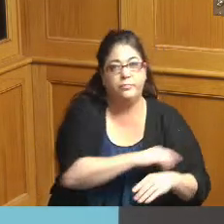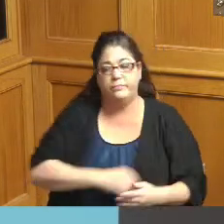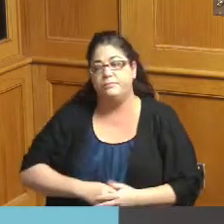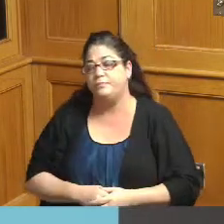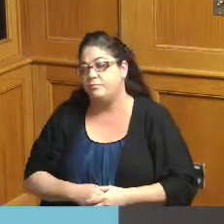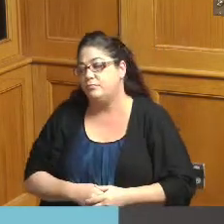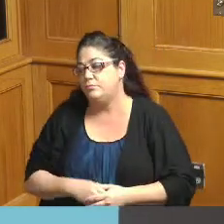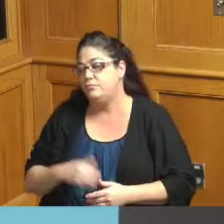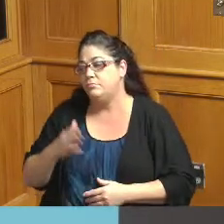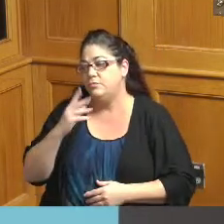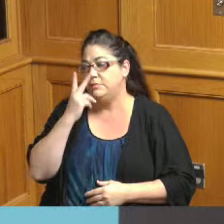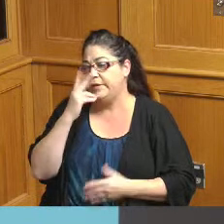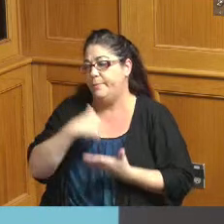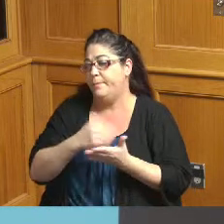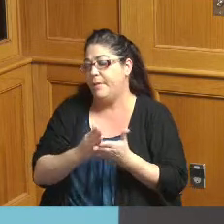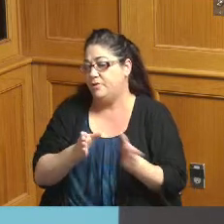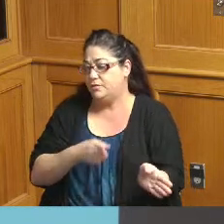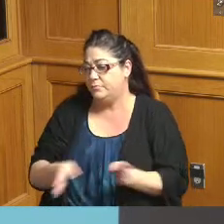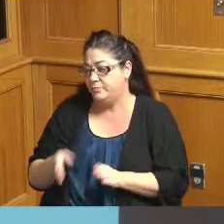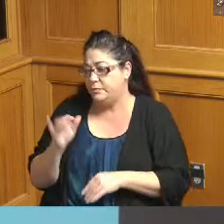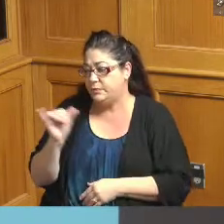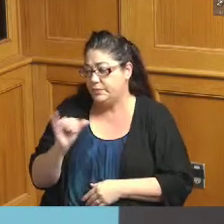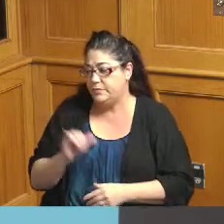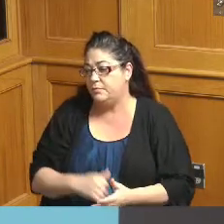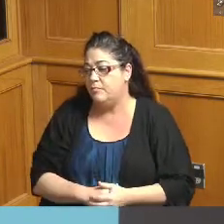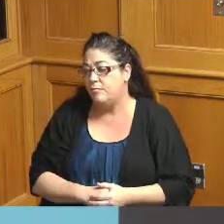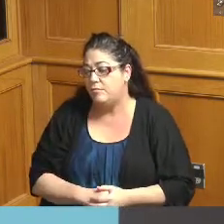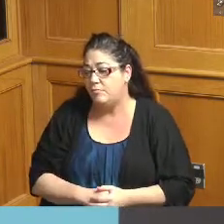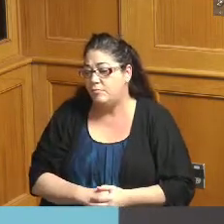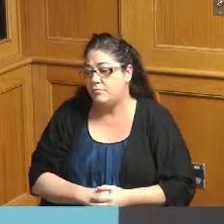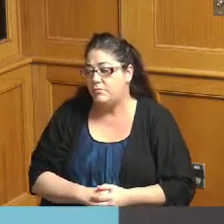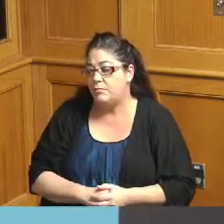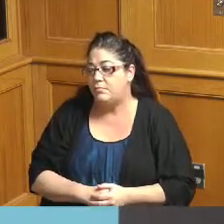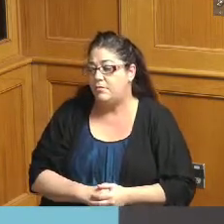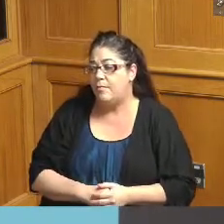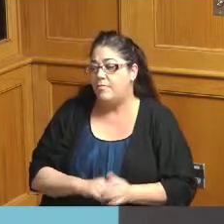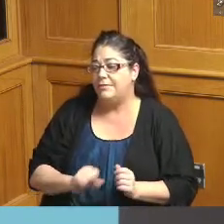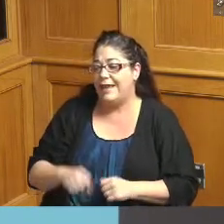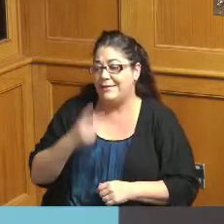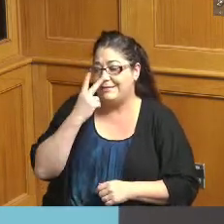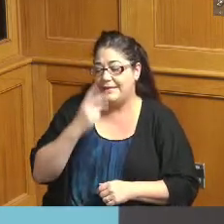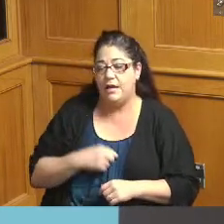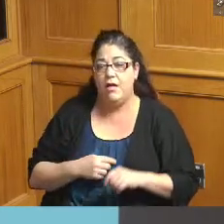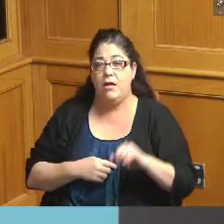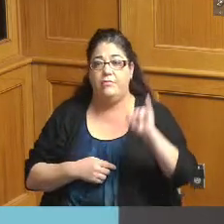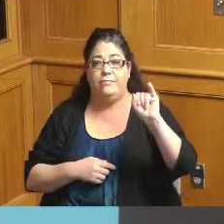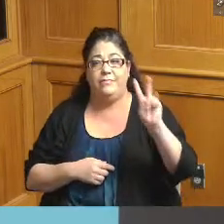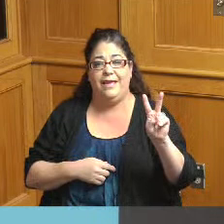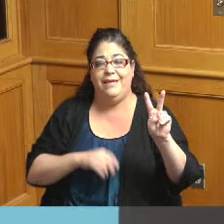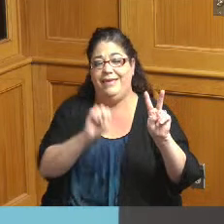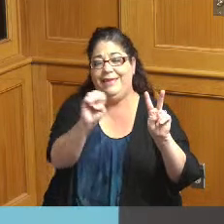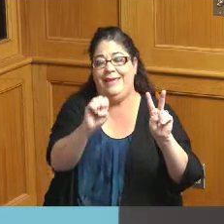implications as you can see on 4E which is our residential placements which I talked about